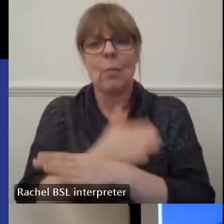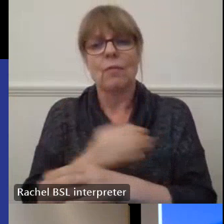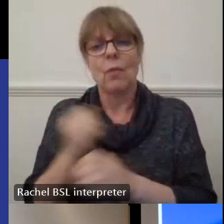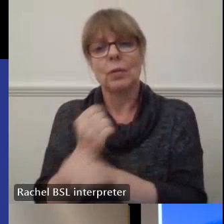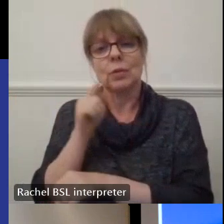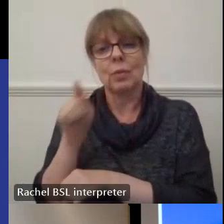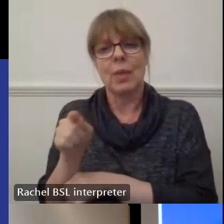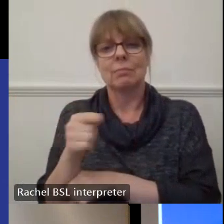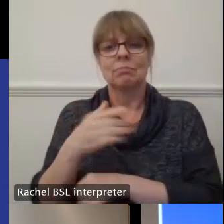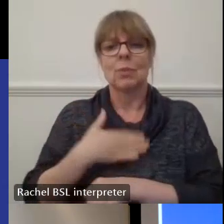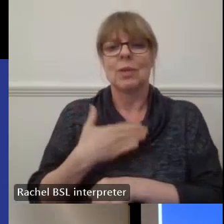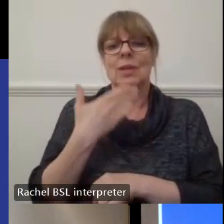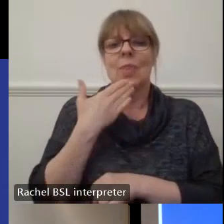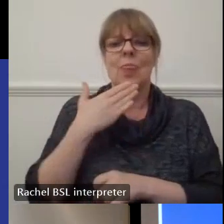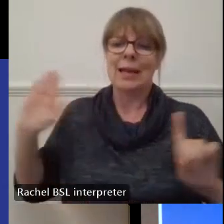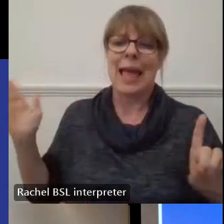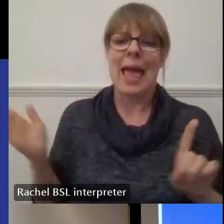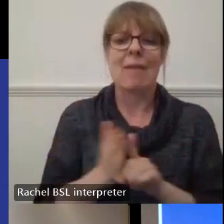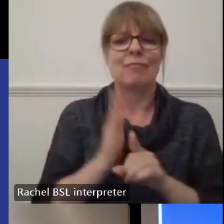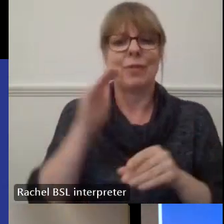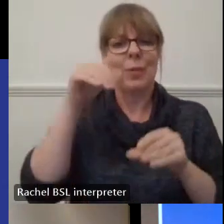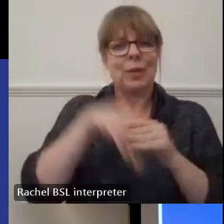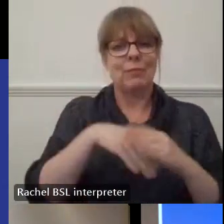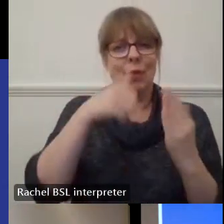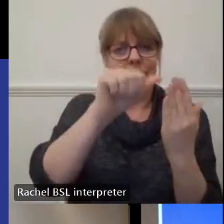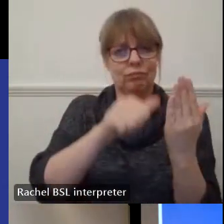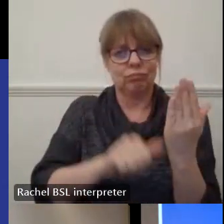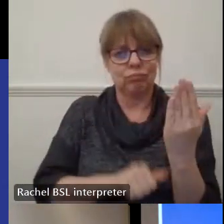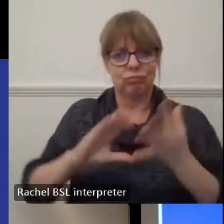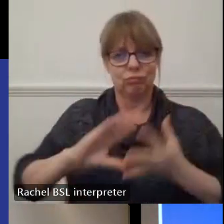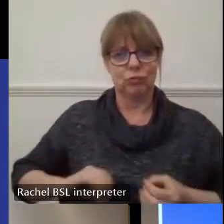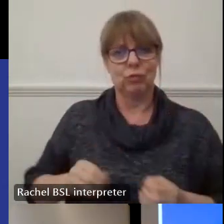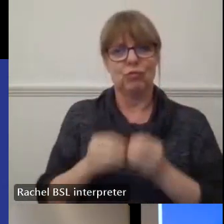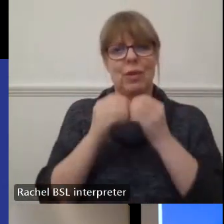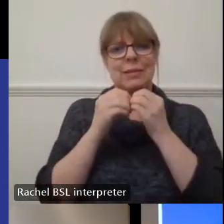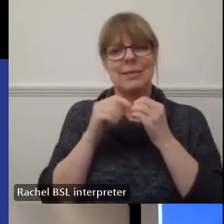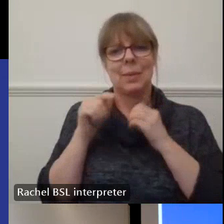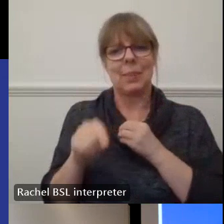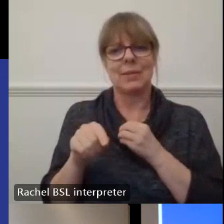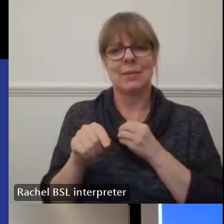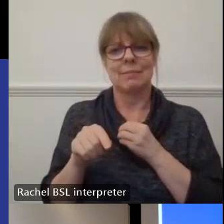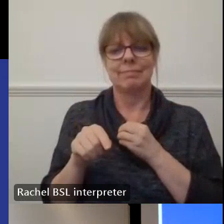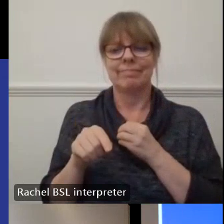There's a big long list, so I'm not going to cycle through absolutely everybody. Everybody that presented,